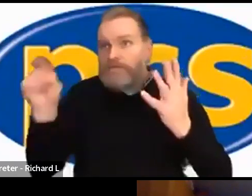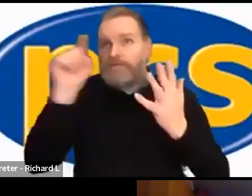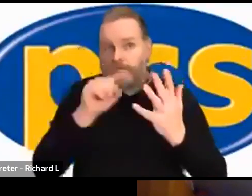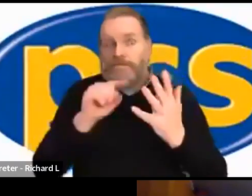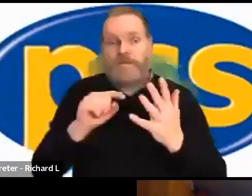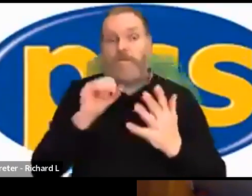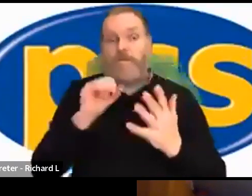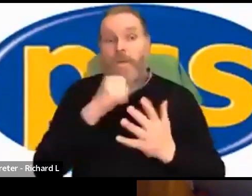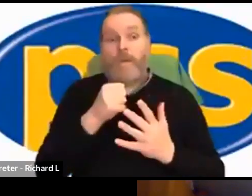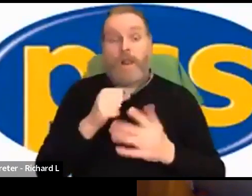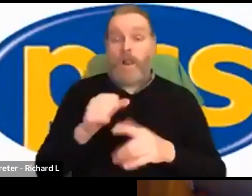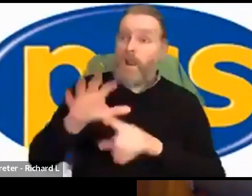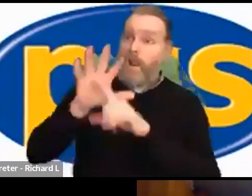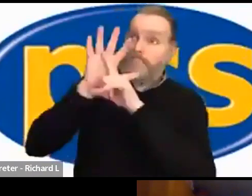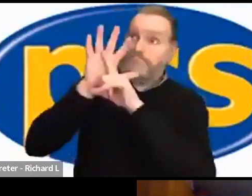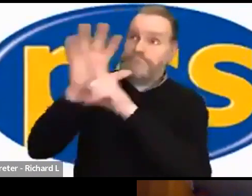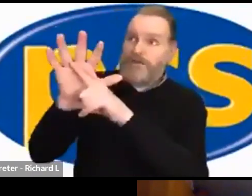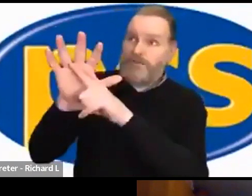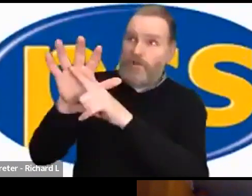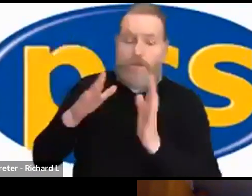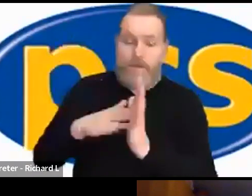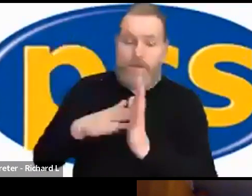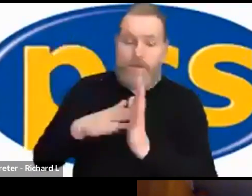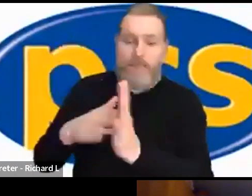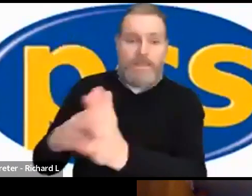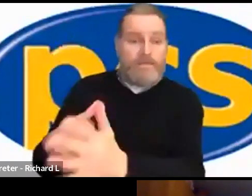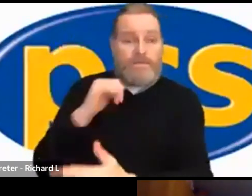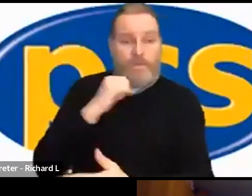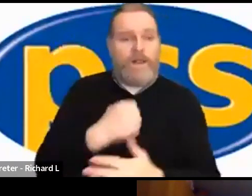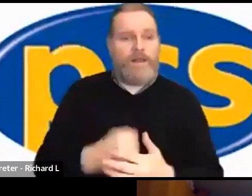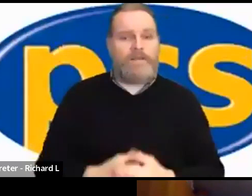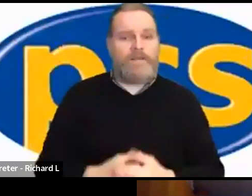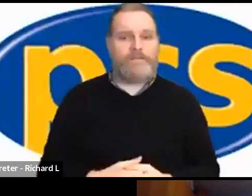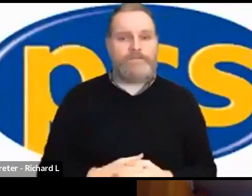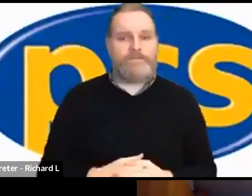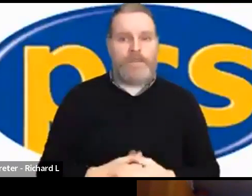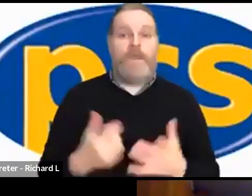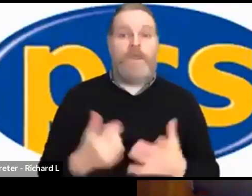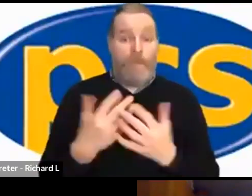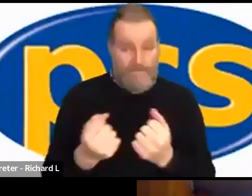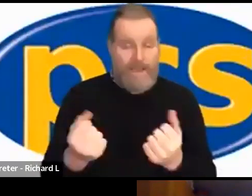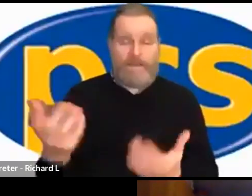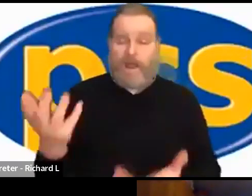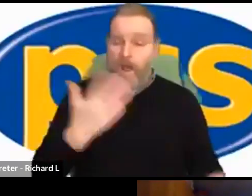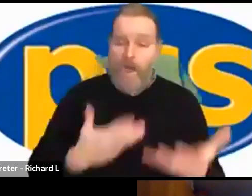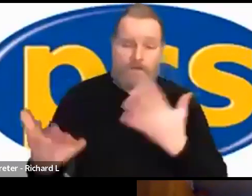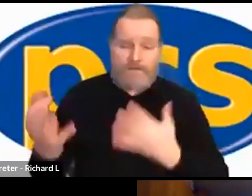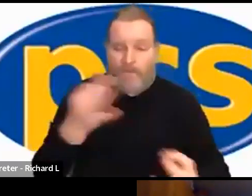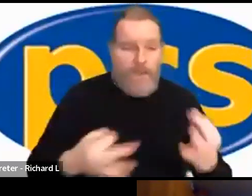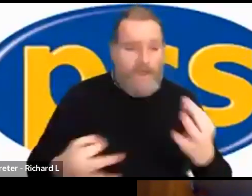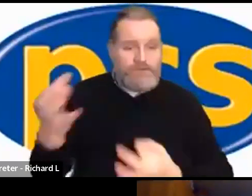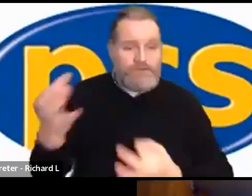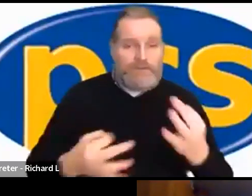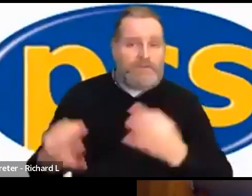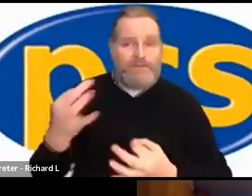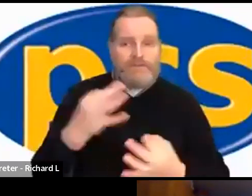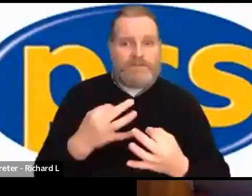still hat's designed to keep the pressure on over many months and can I and can I say now and can I say now because we've had lots of questions . The